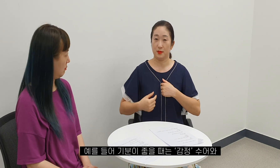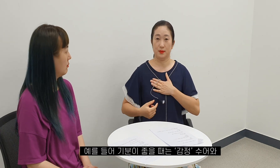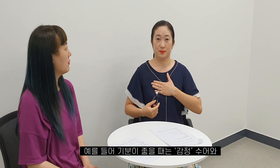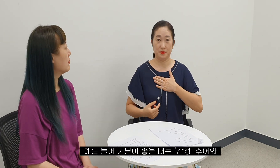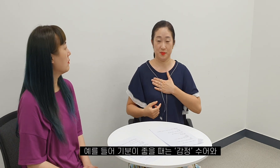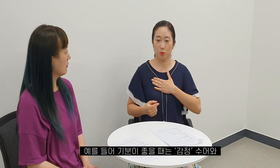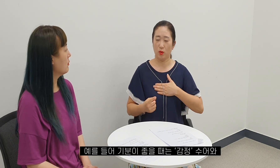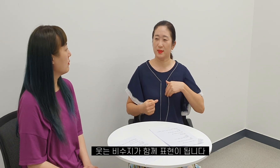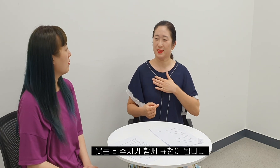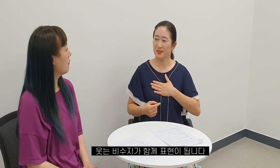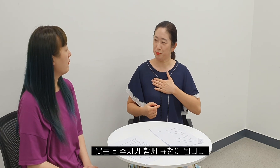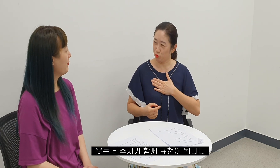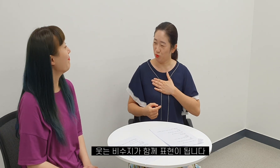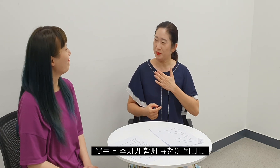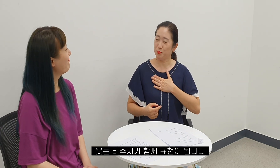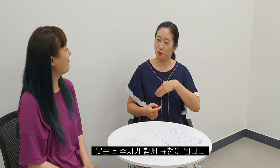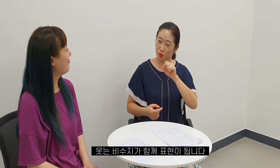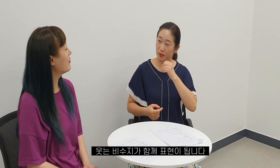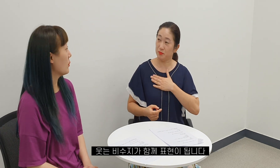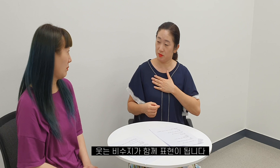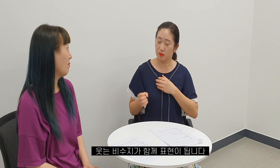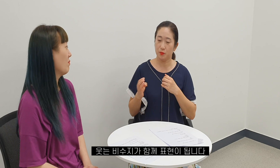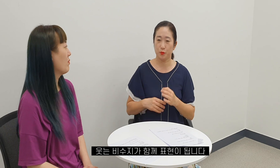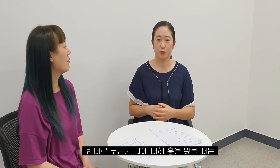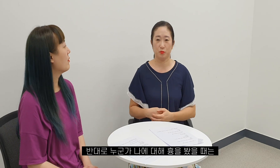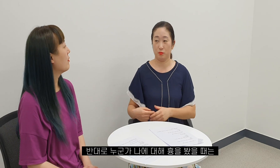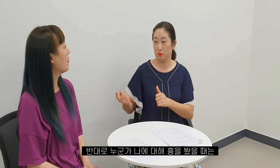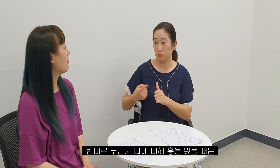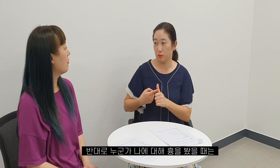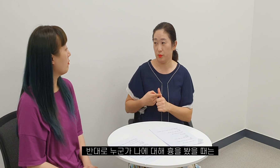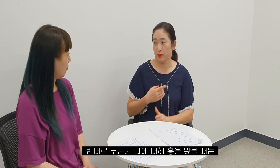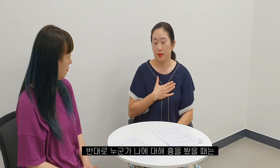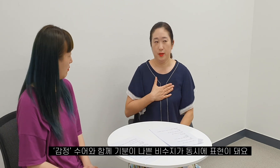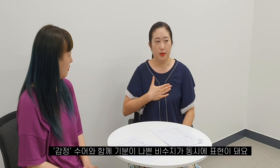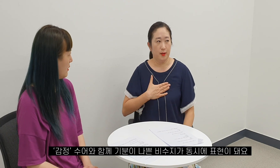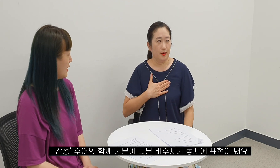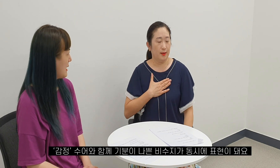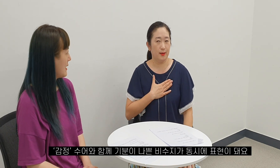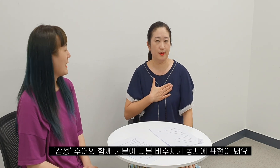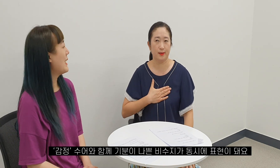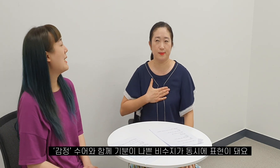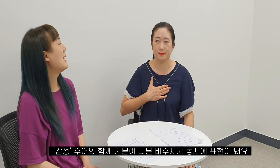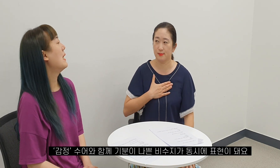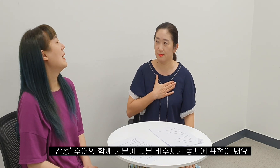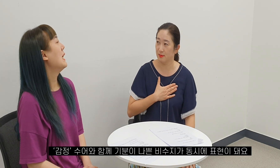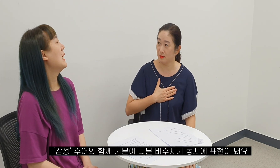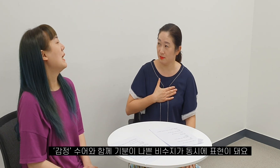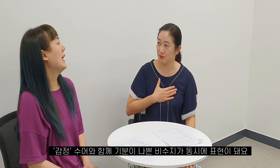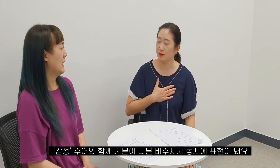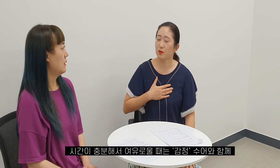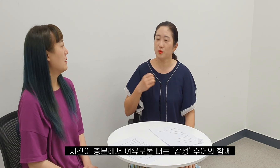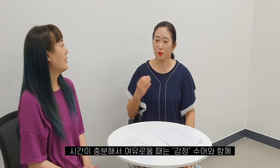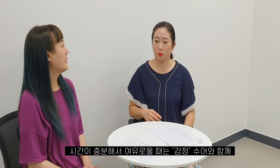For example, when you are in a good mood, the sign language “emotion” and Bisuji smiling are used together. On the other hand, when someone sees something bad about me,